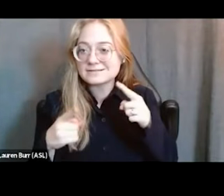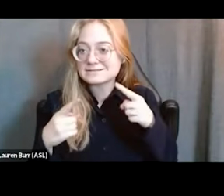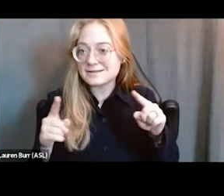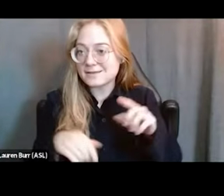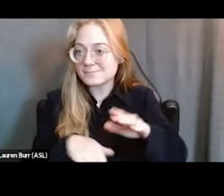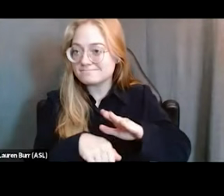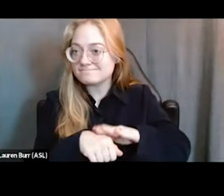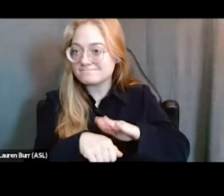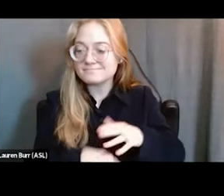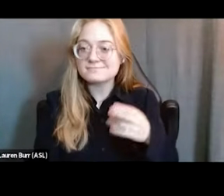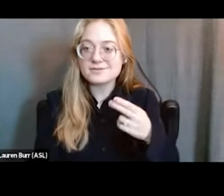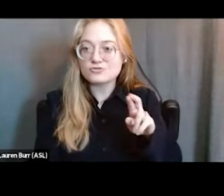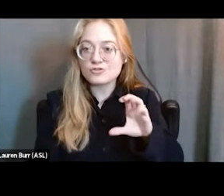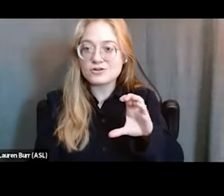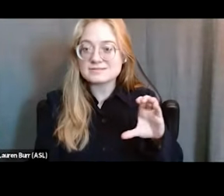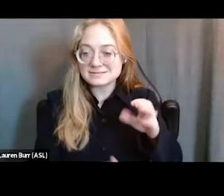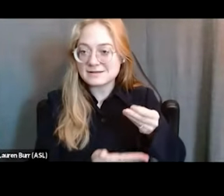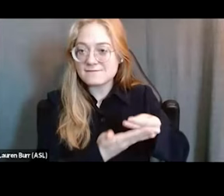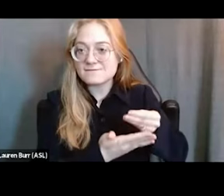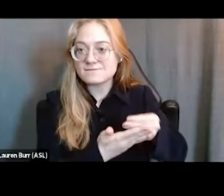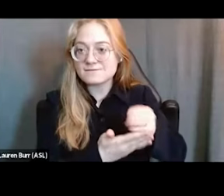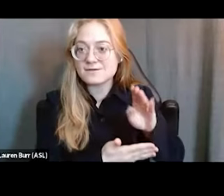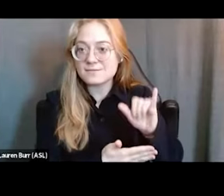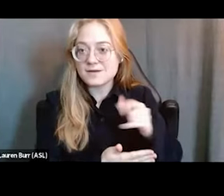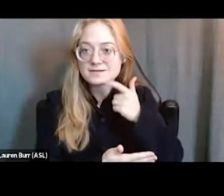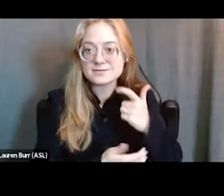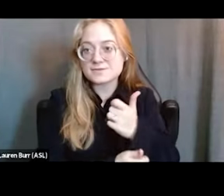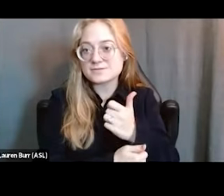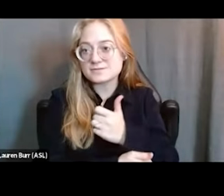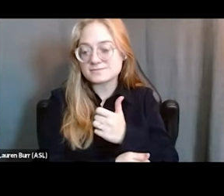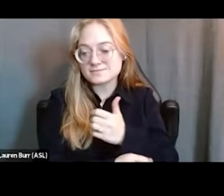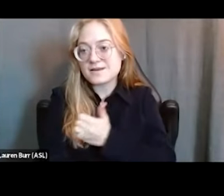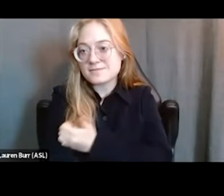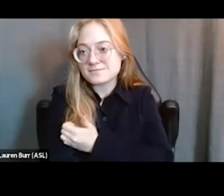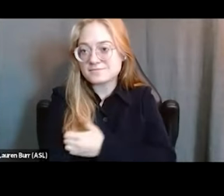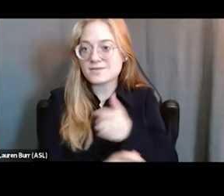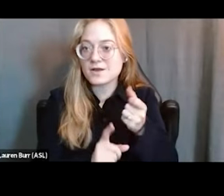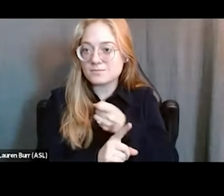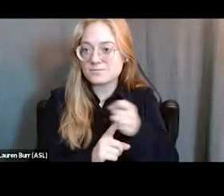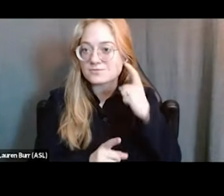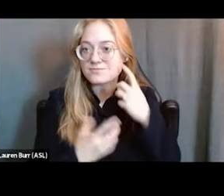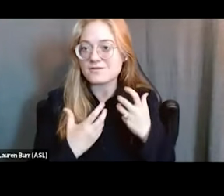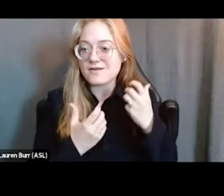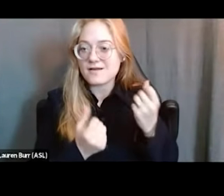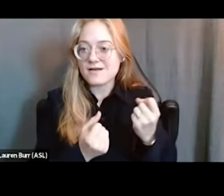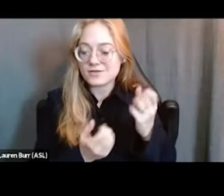HHRC is funded by the Substance Abuse and Mental Health Services Administration. But the views and opinions expressed today,